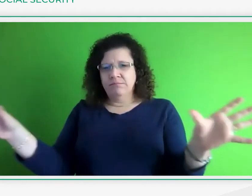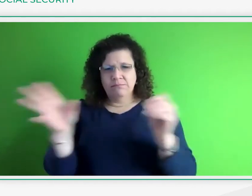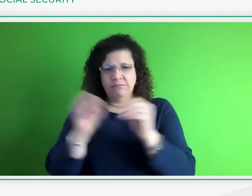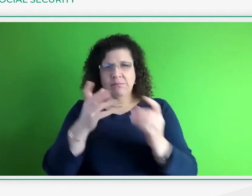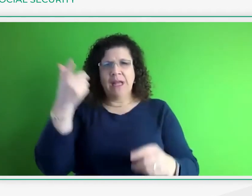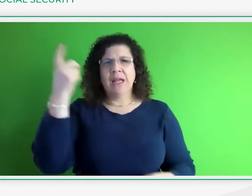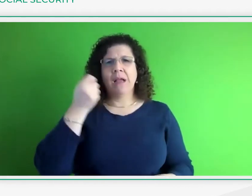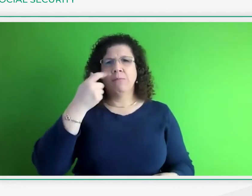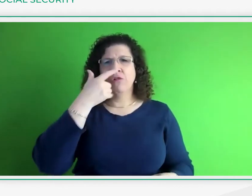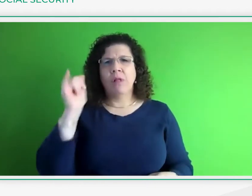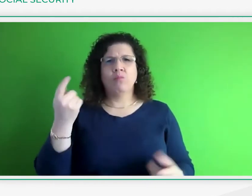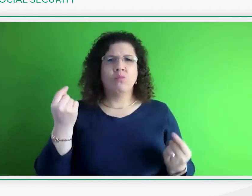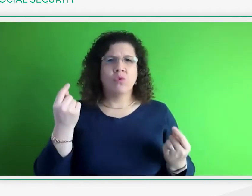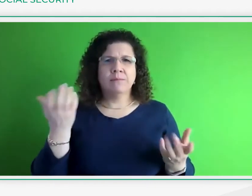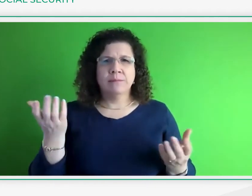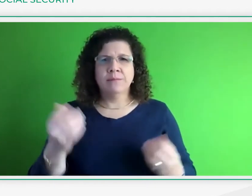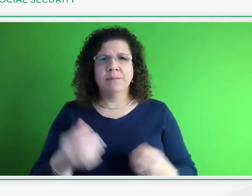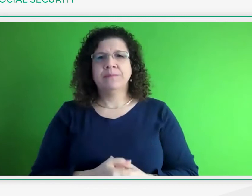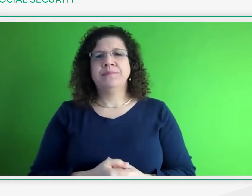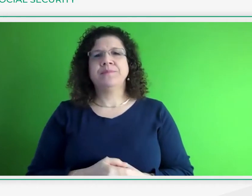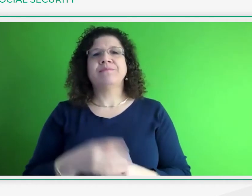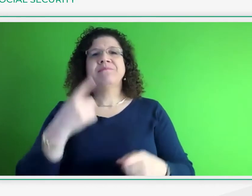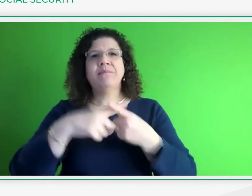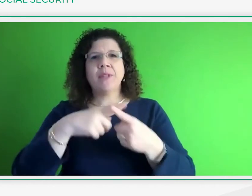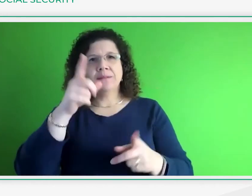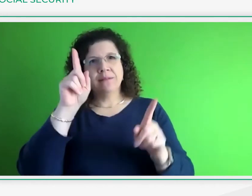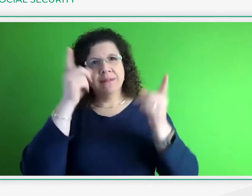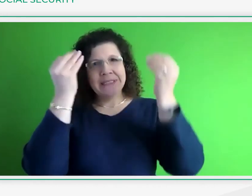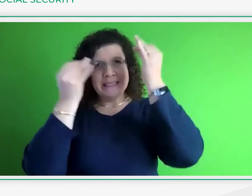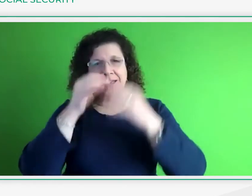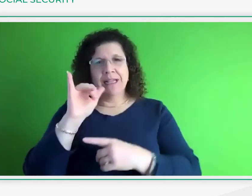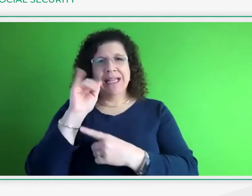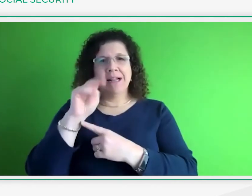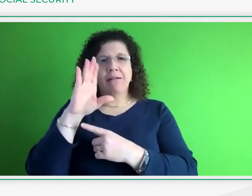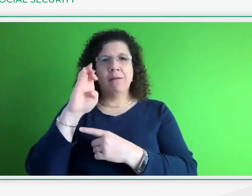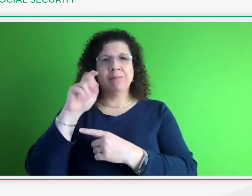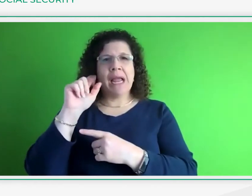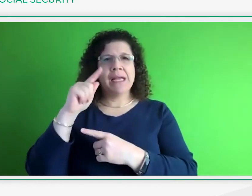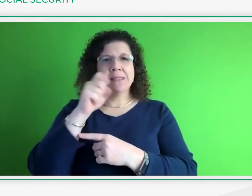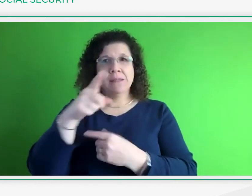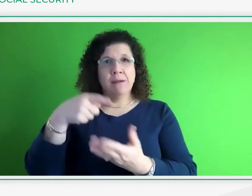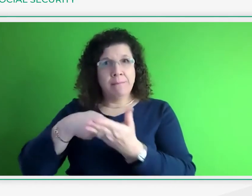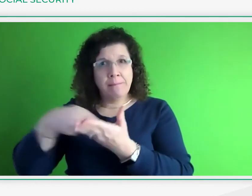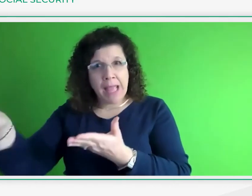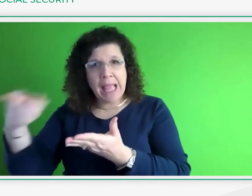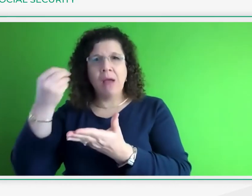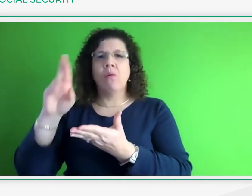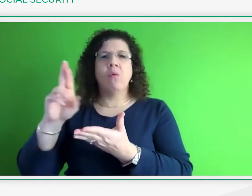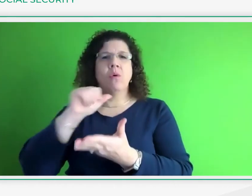So all of that, cumulatively, what do all of those benefits provide? And then, think about income tax.